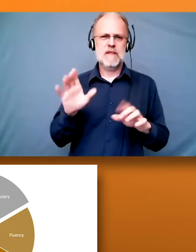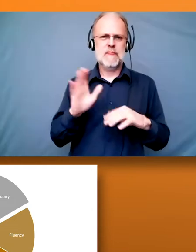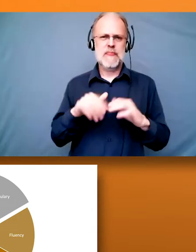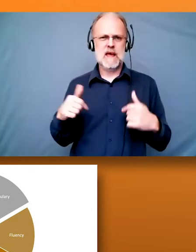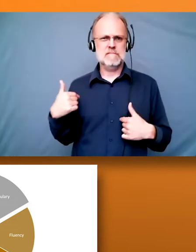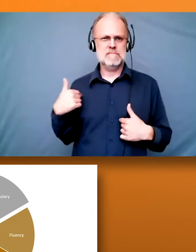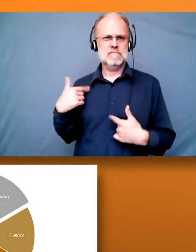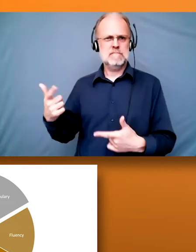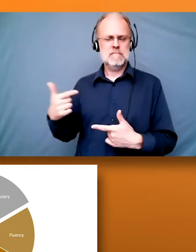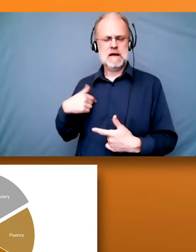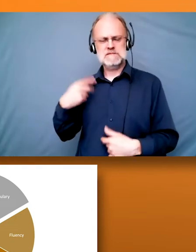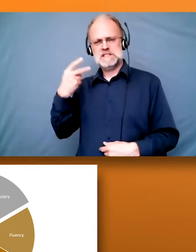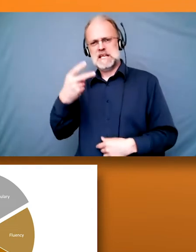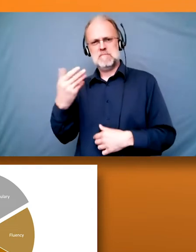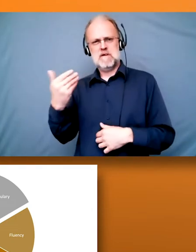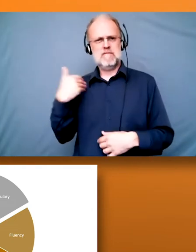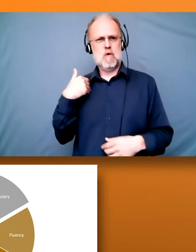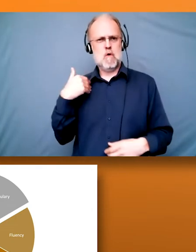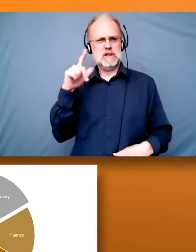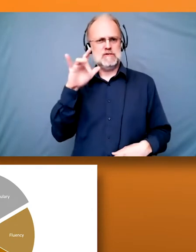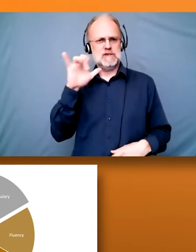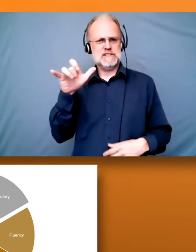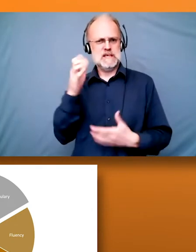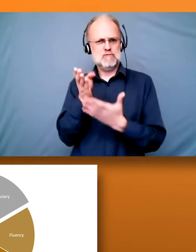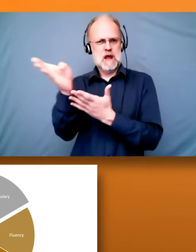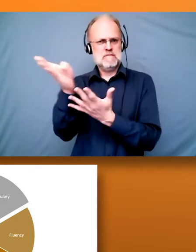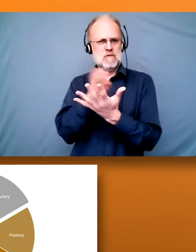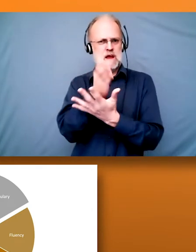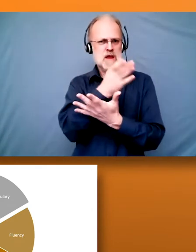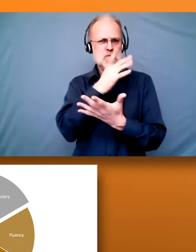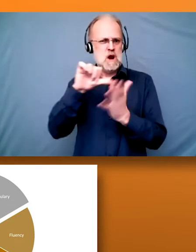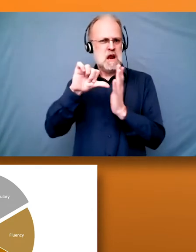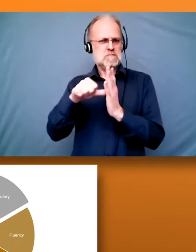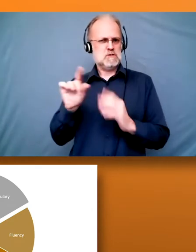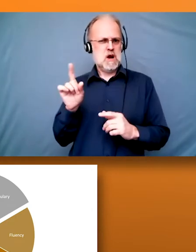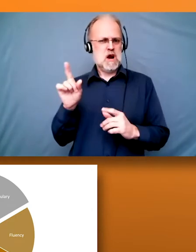than maybe a literacy graphic that you've seen in the past.